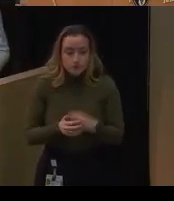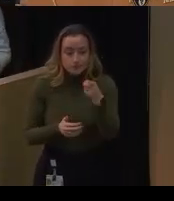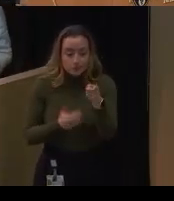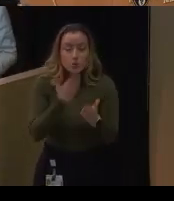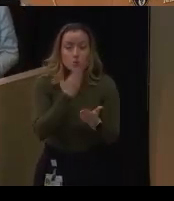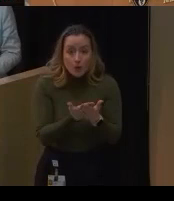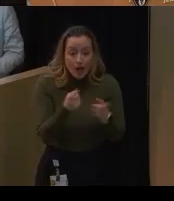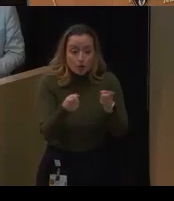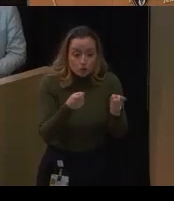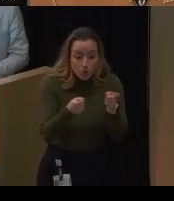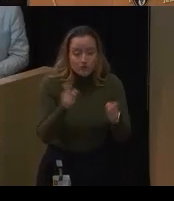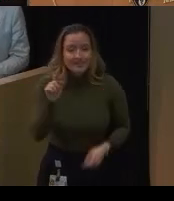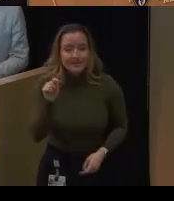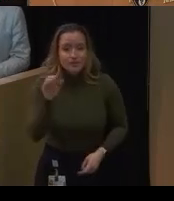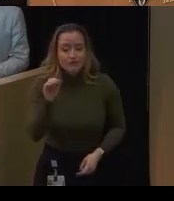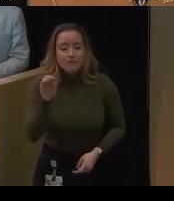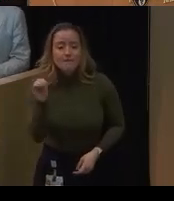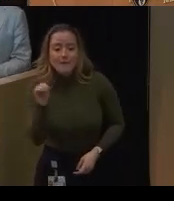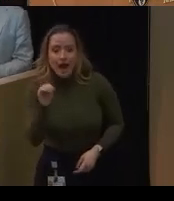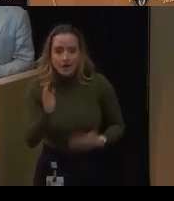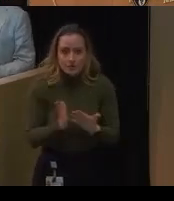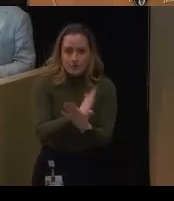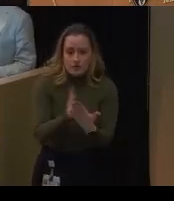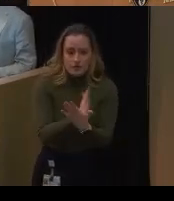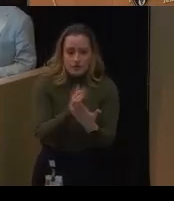and widely used theory of Mind measures these brain regions show less selectivity